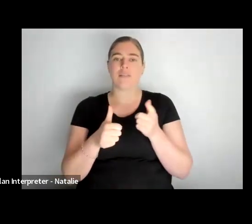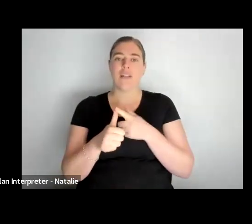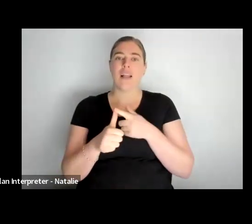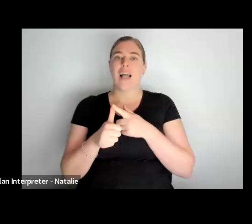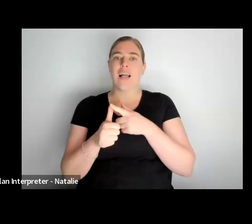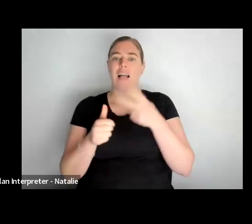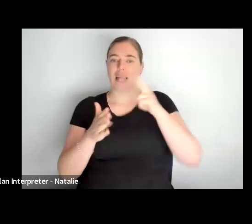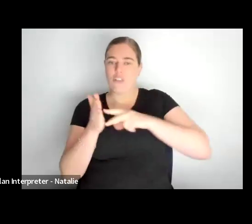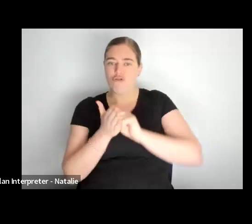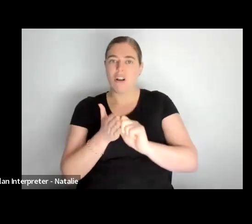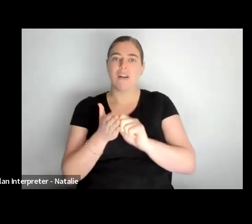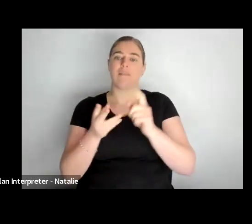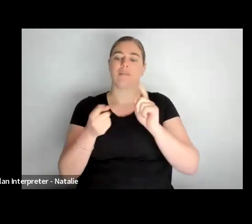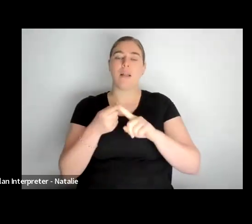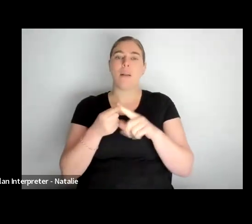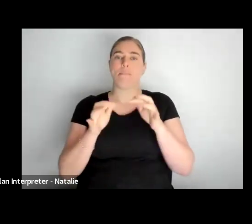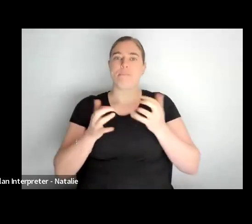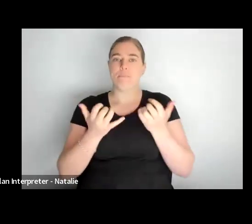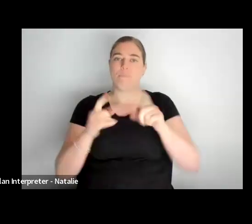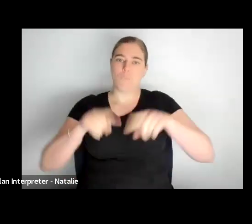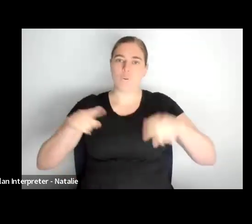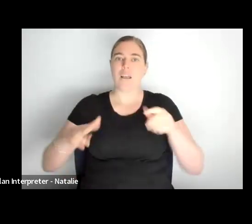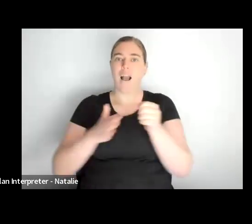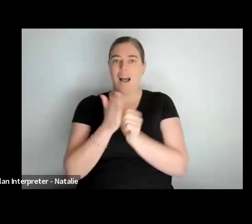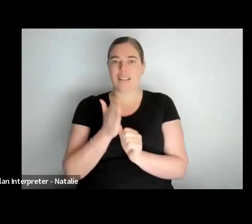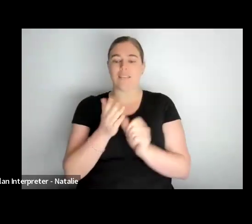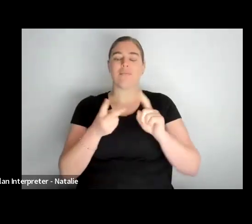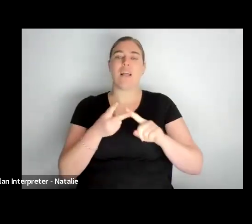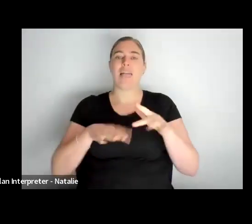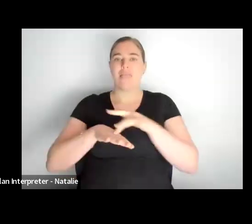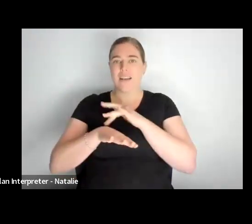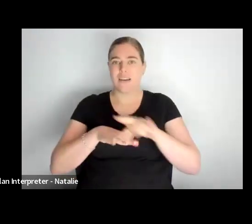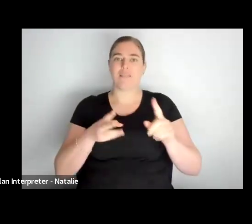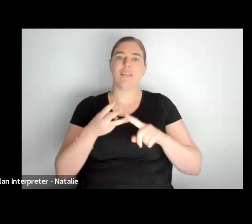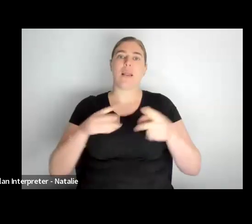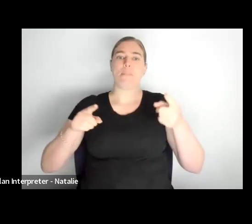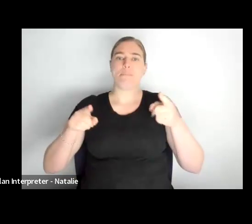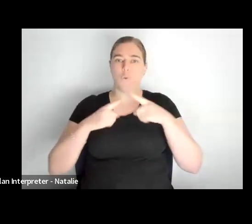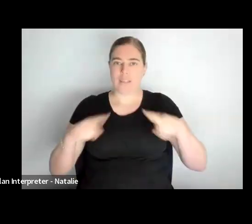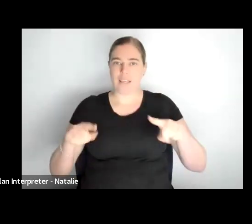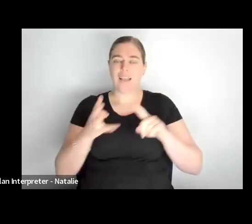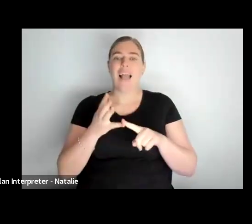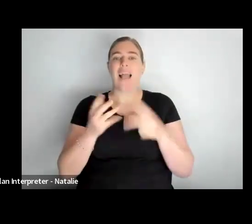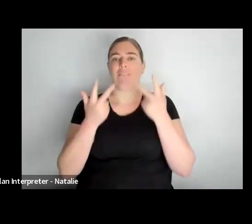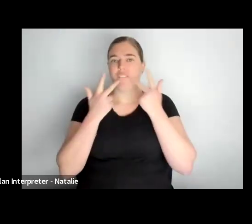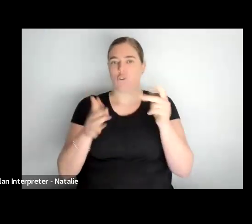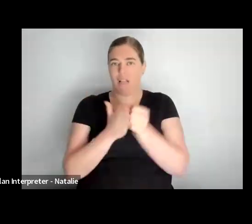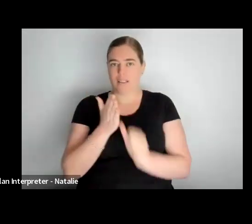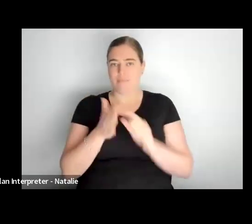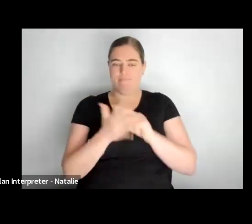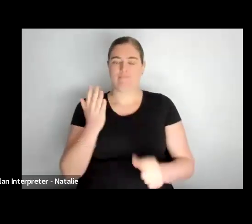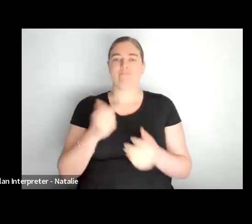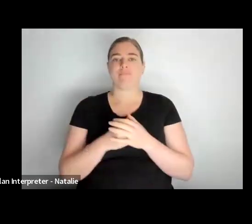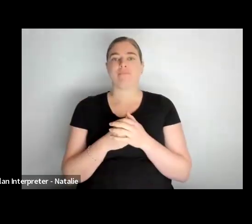multi-arts, music, theatre and visual arts. These panels may assess applications to our arts project